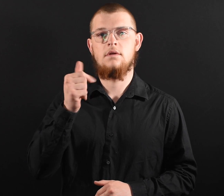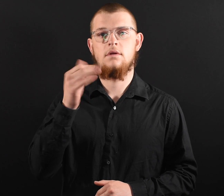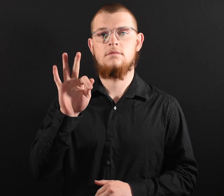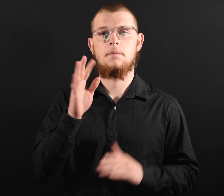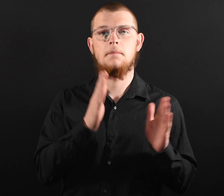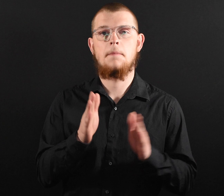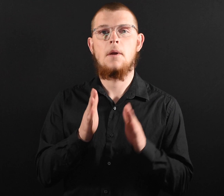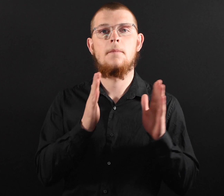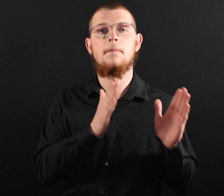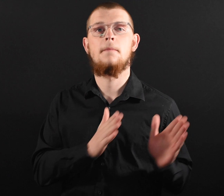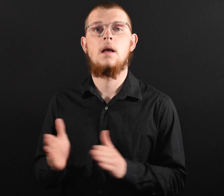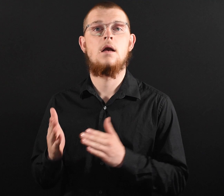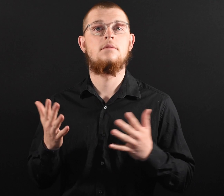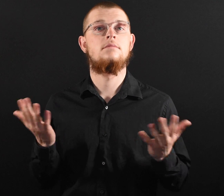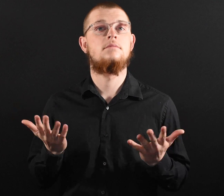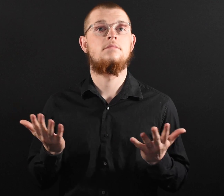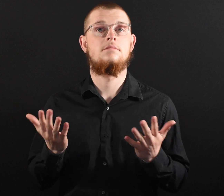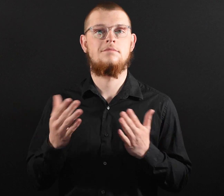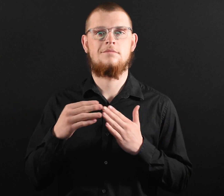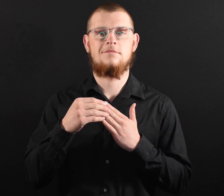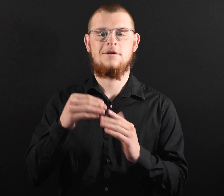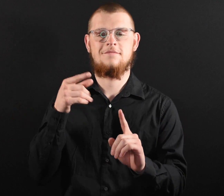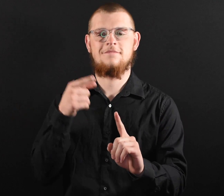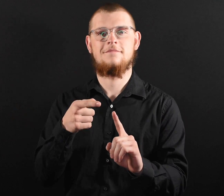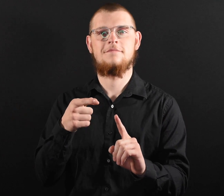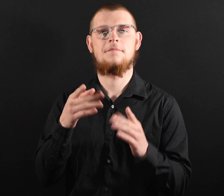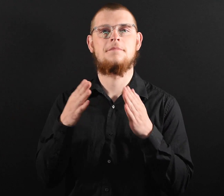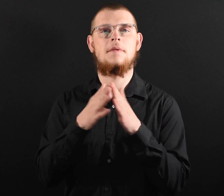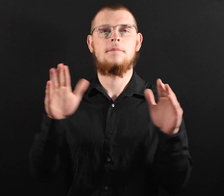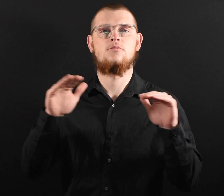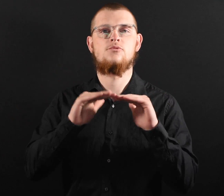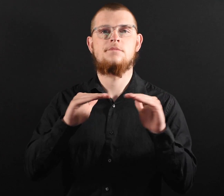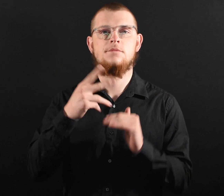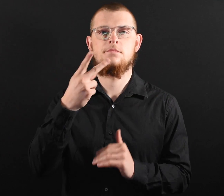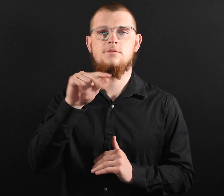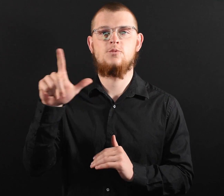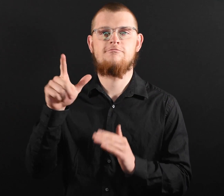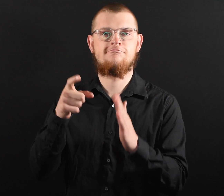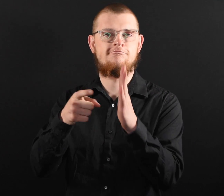COVID-19 Preparedness Plan Guidance: Requirements for Public Pools